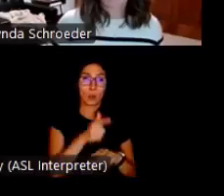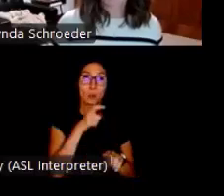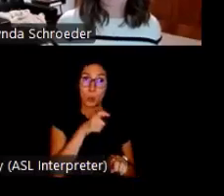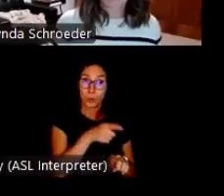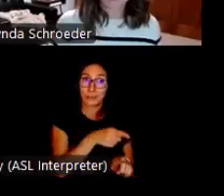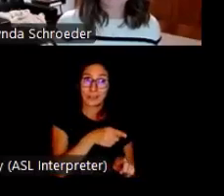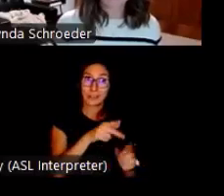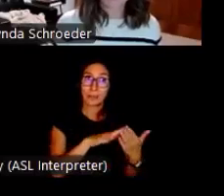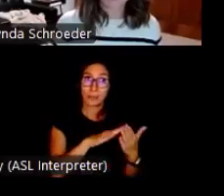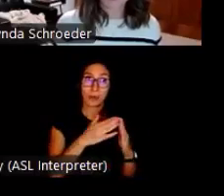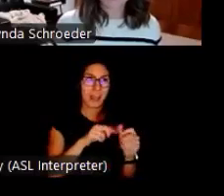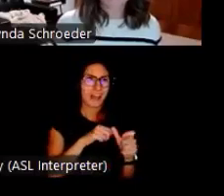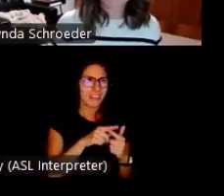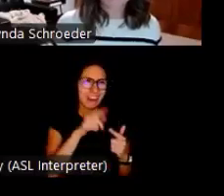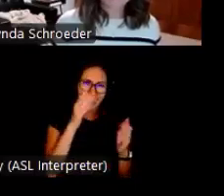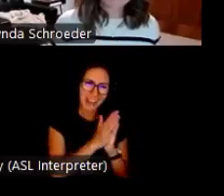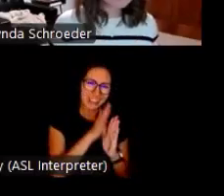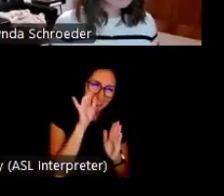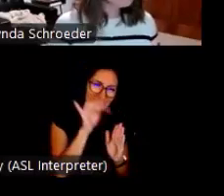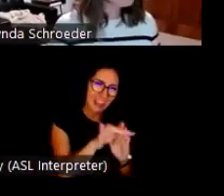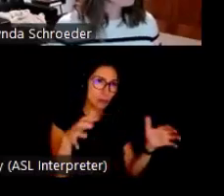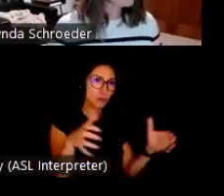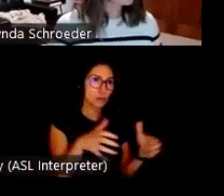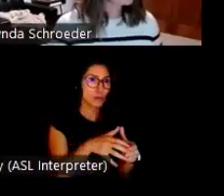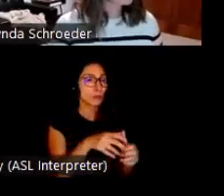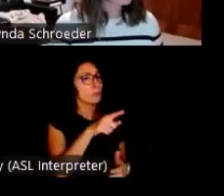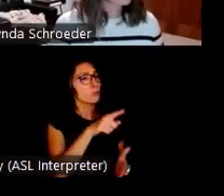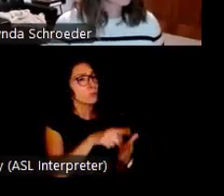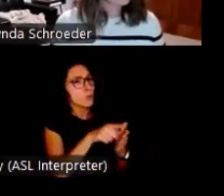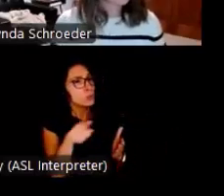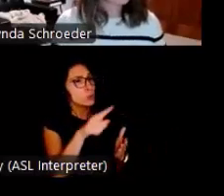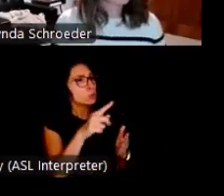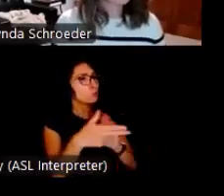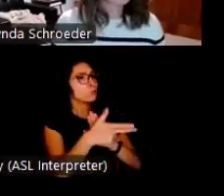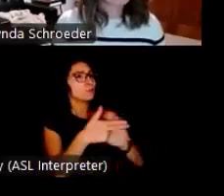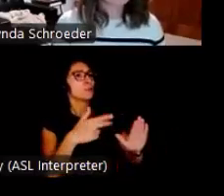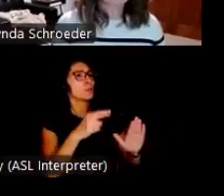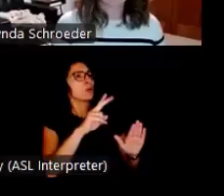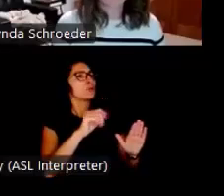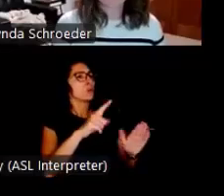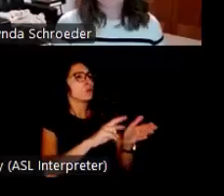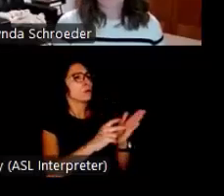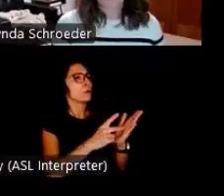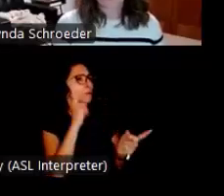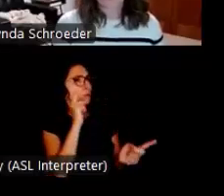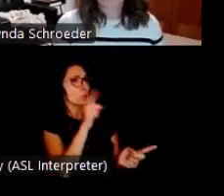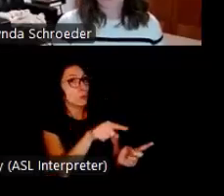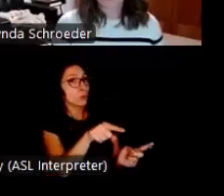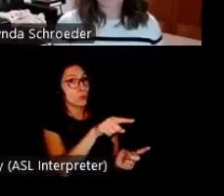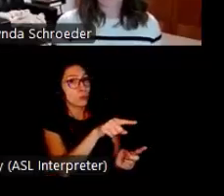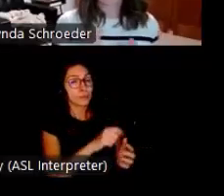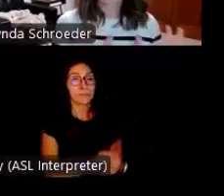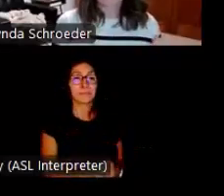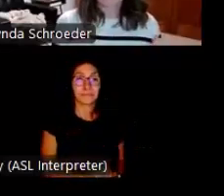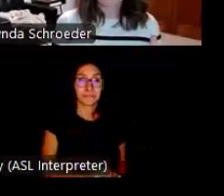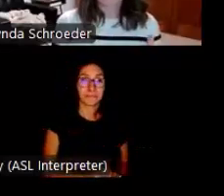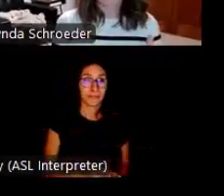what do you consider rural? Another important consideration if you're working at a much more community level,